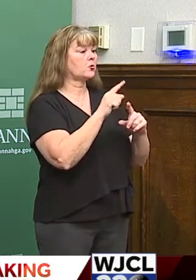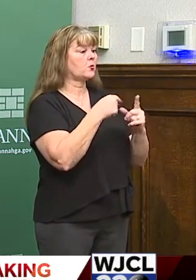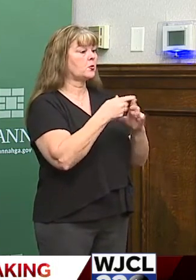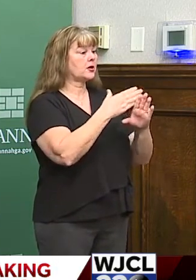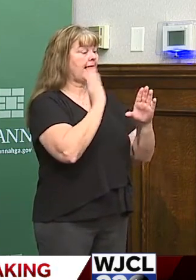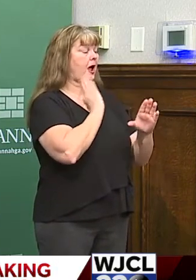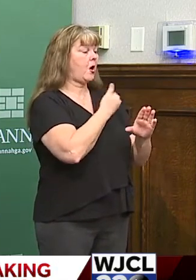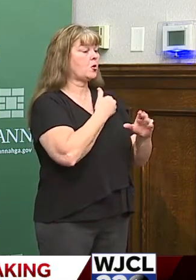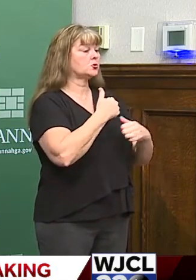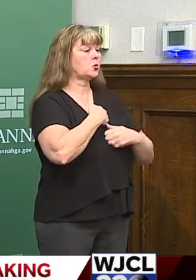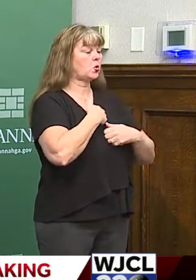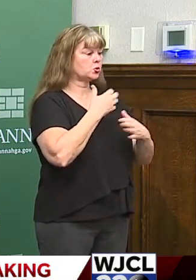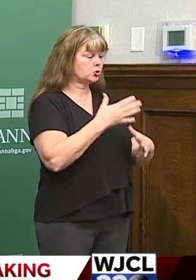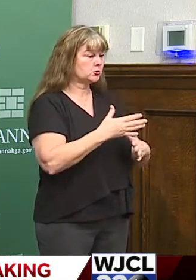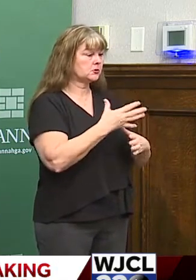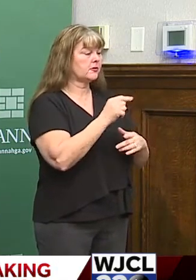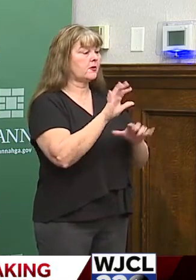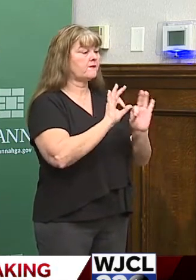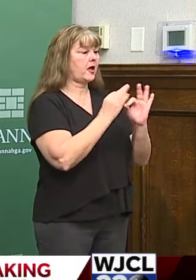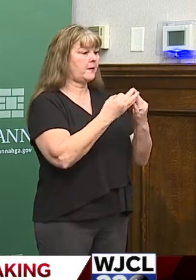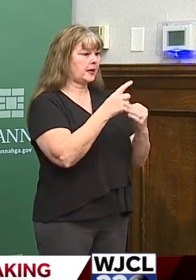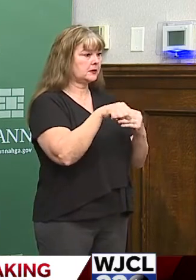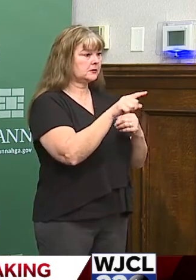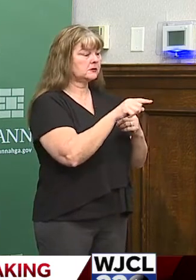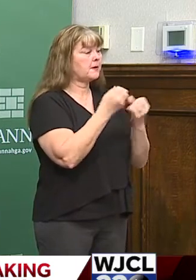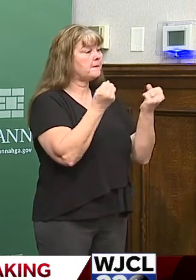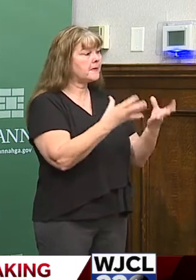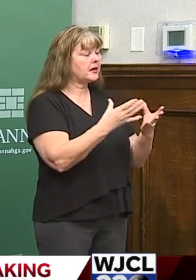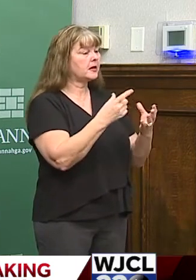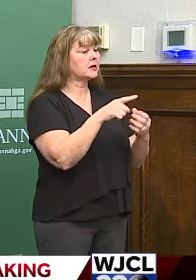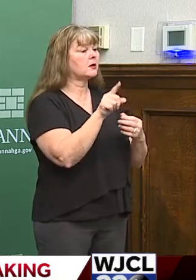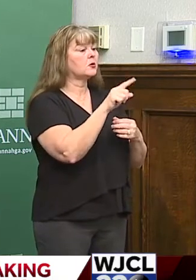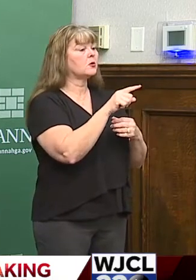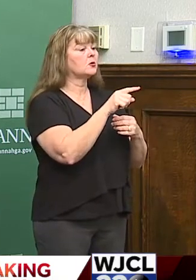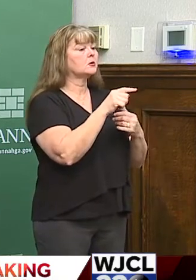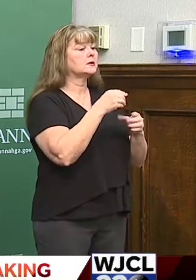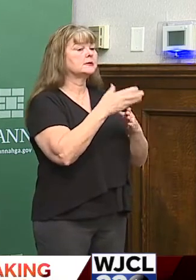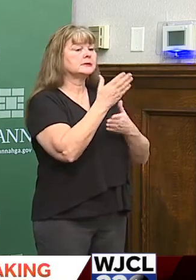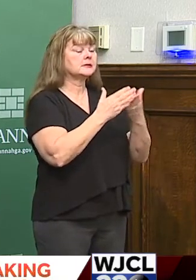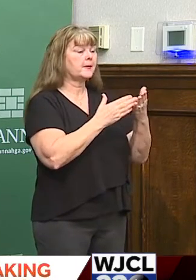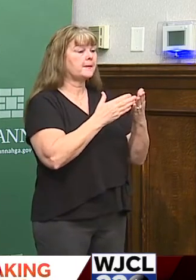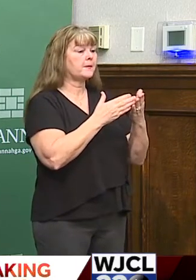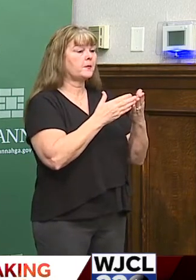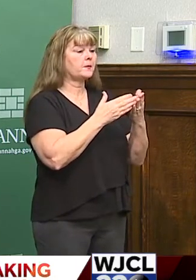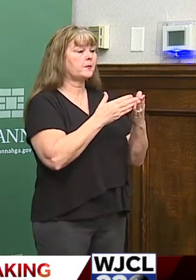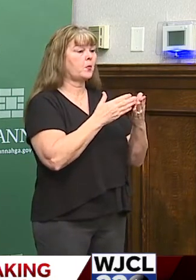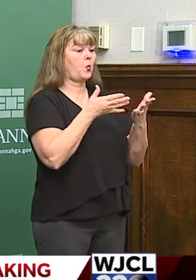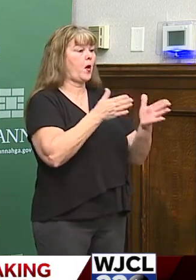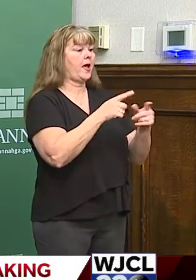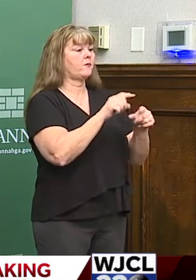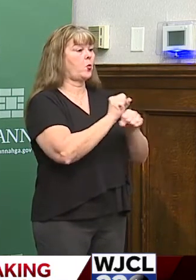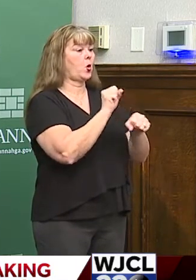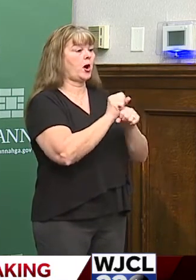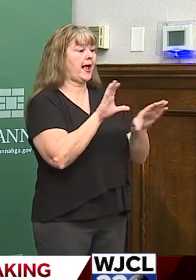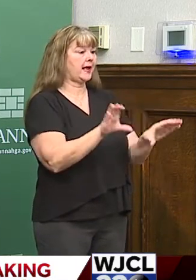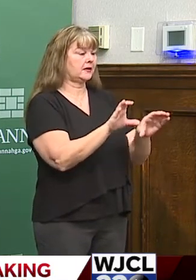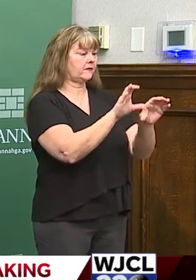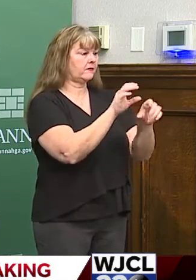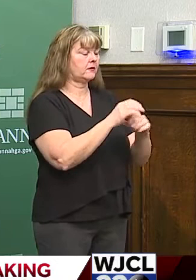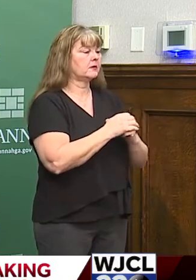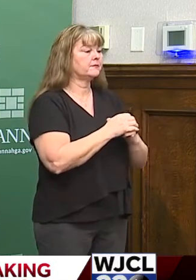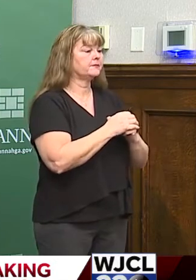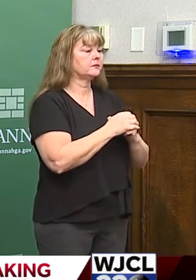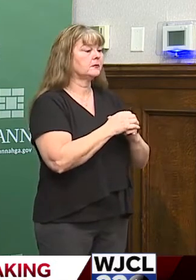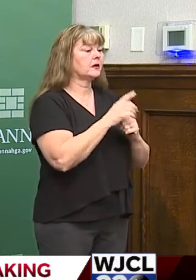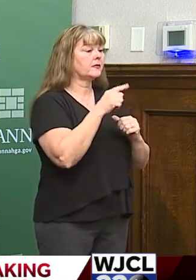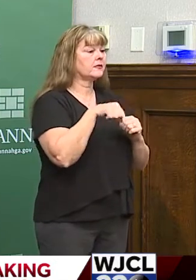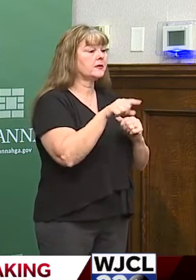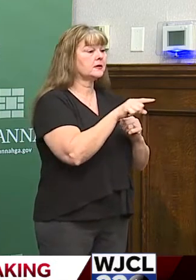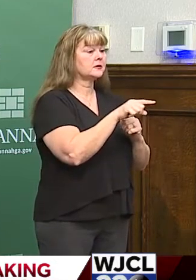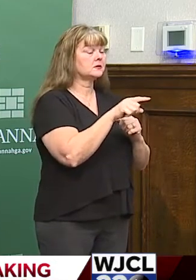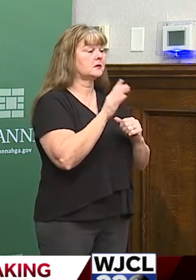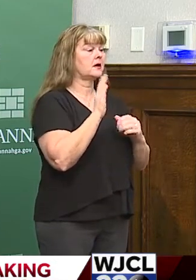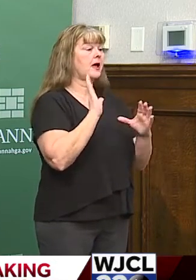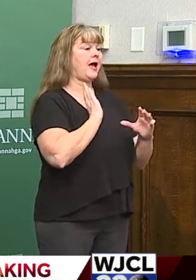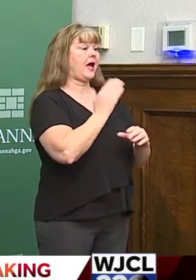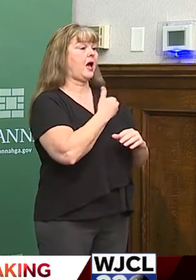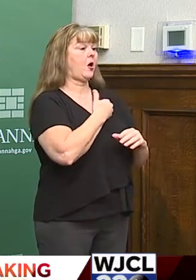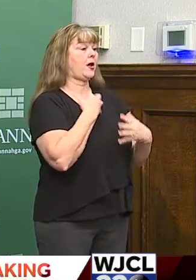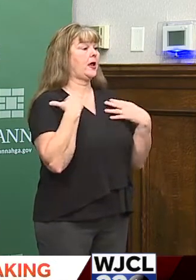THEY'VE TAKEN EXTRAORDINARY MEASURES AS WELL TO PROTECT OUR SOLDIERS AND THEIR FAMILIES, MANY ARE WHICH IN SOME STAGE OF ACTIVE DEPLOYMENT.